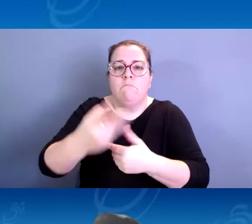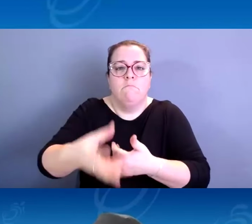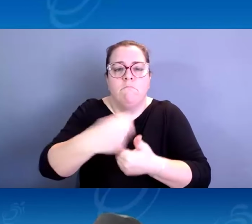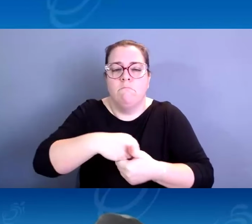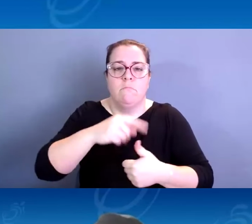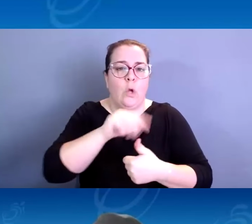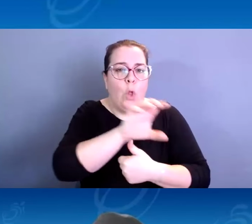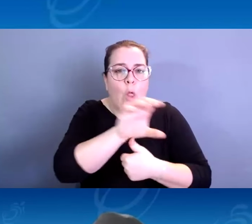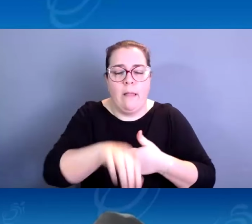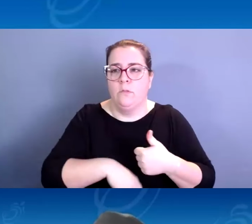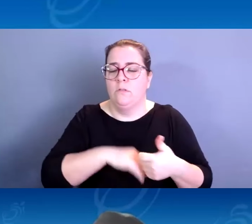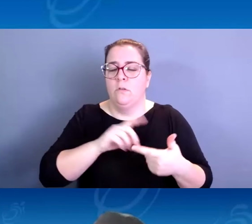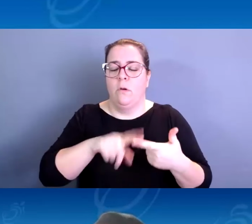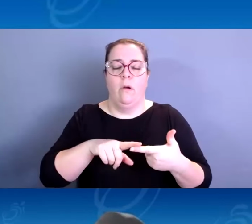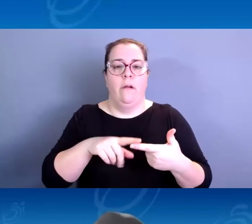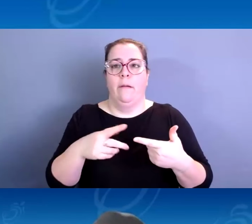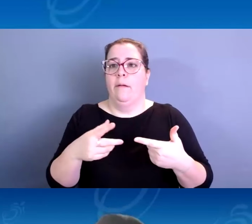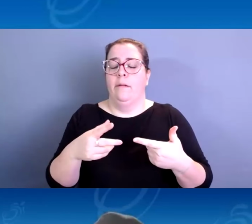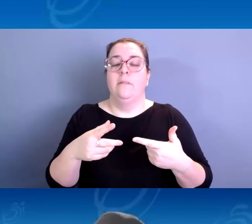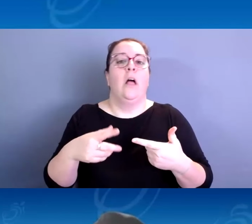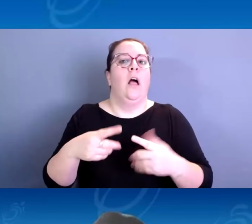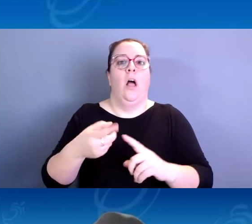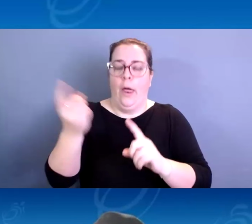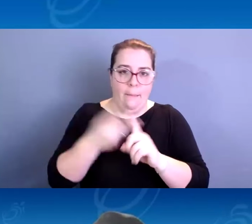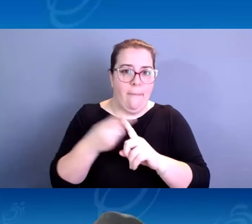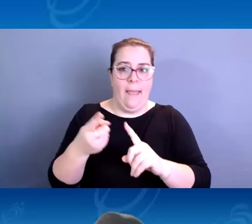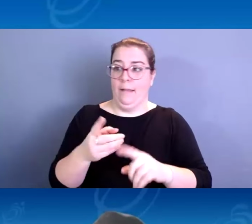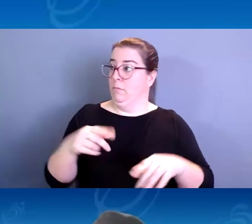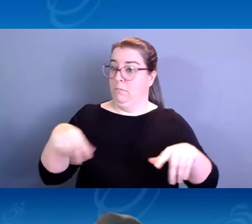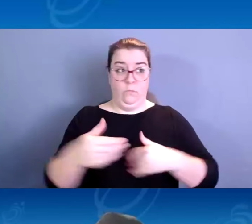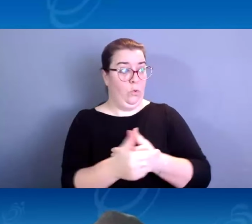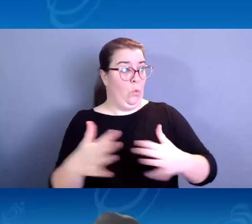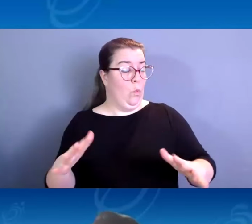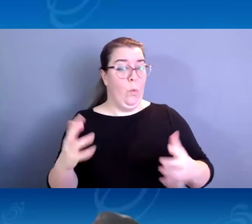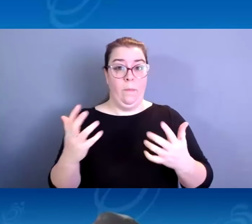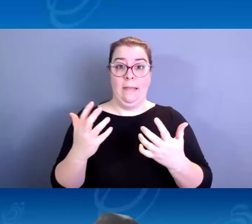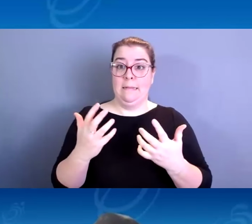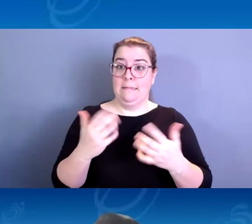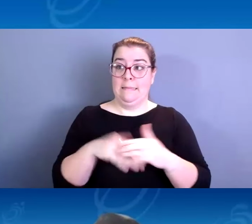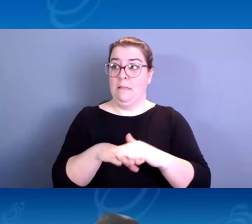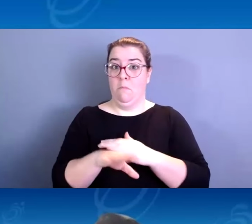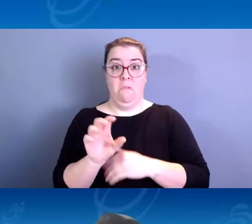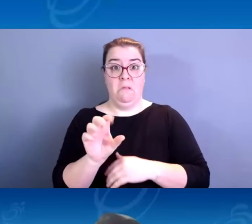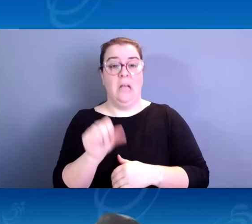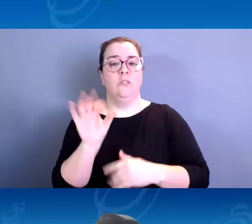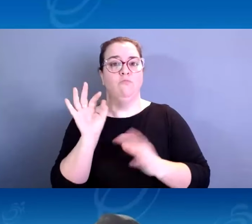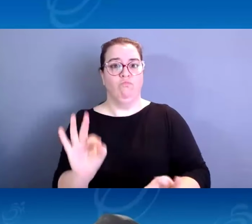or making sure the room is accessible. So if someone has a wheelchair that they can get in or, doing certain things like that.